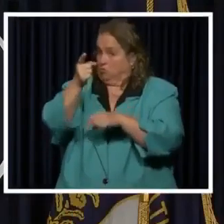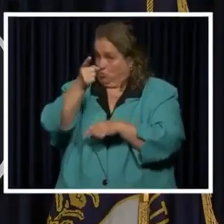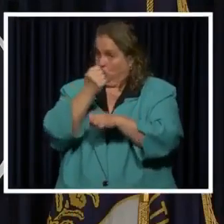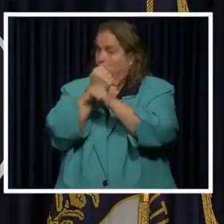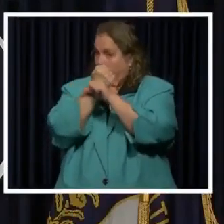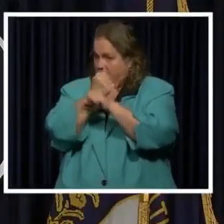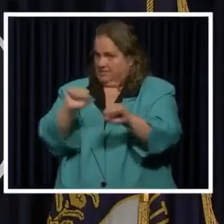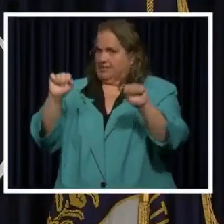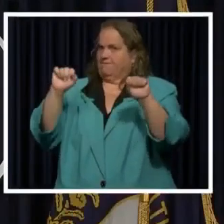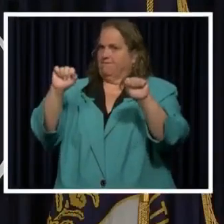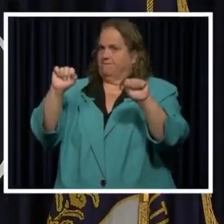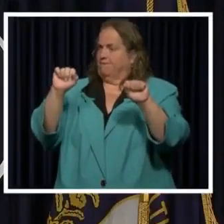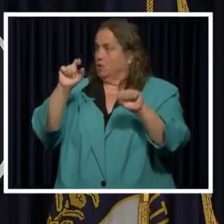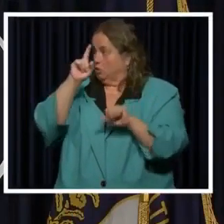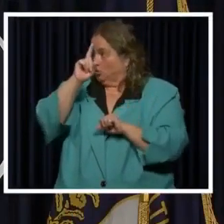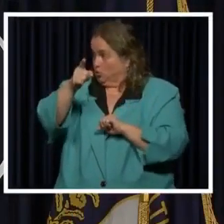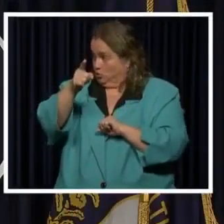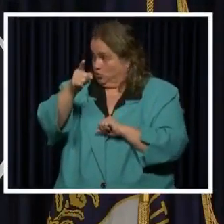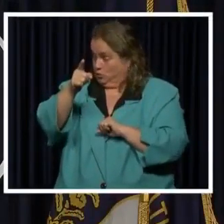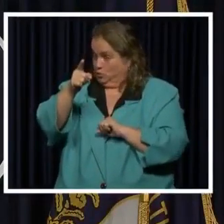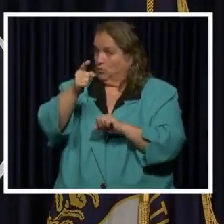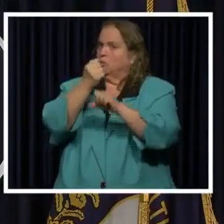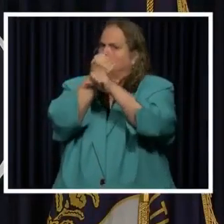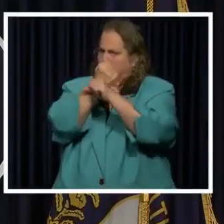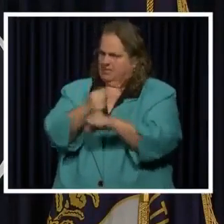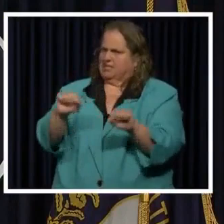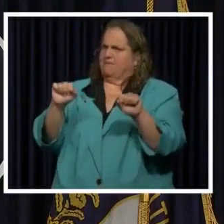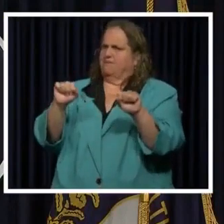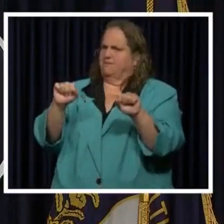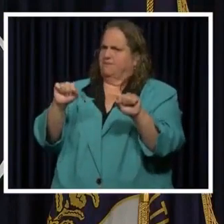LEARN MORE BY GOING TO WLKY.COM AND CLICKING ON PROJECT COMMUNITY.